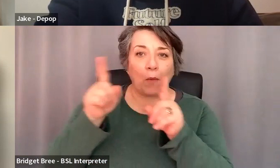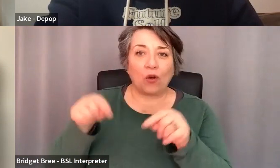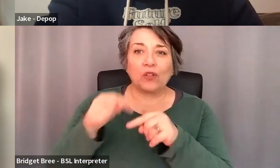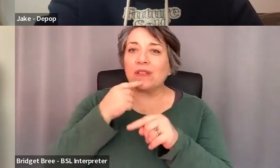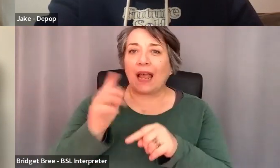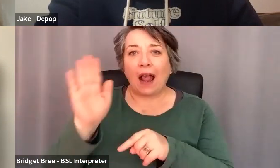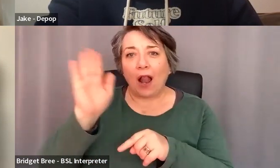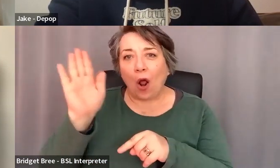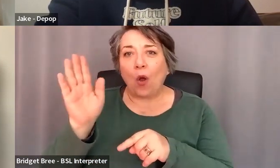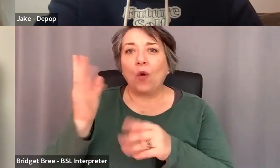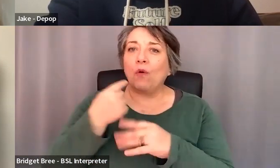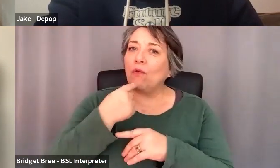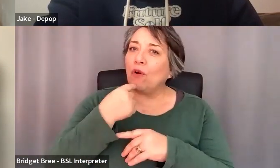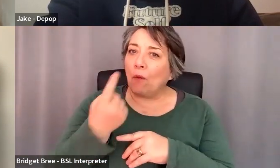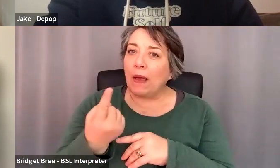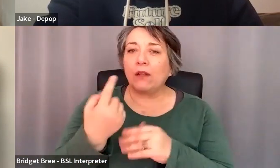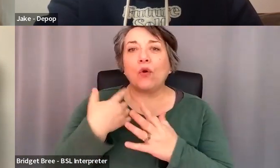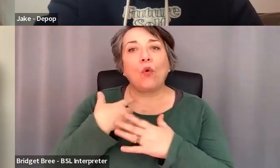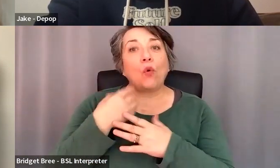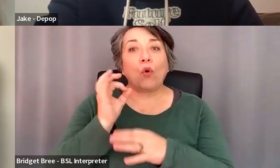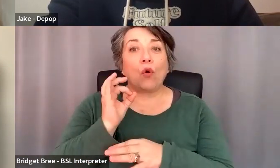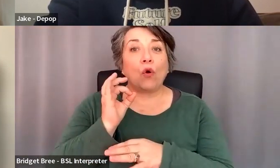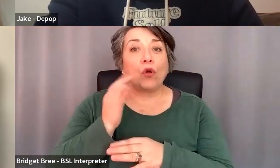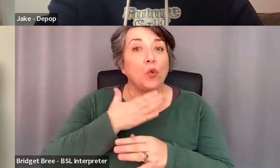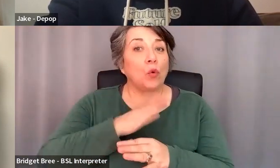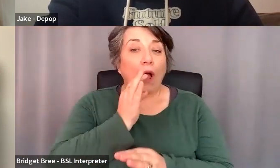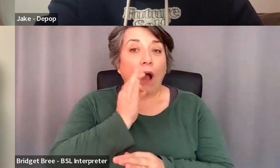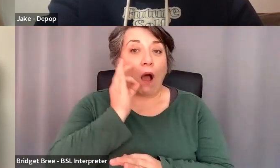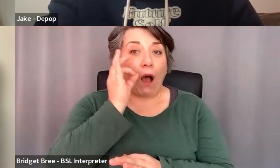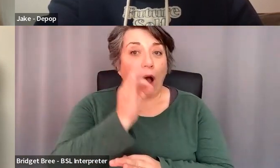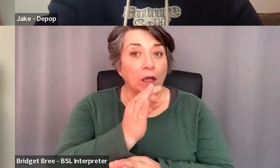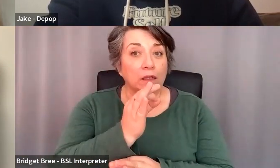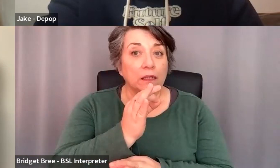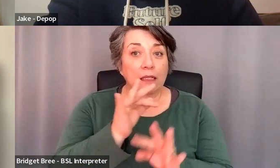if you've got any specific questions for any of the panelists, just pop them into the,